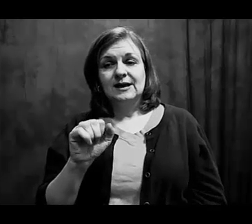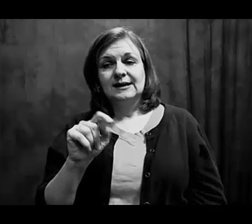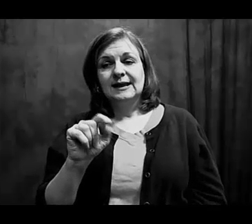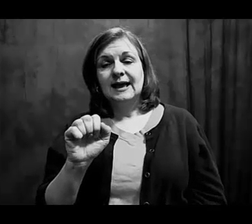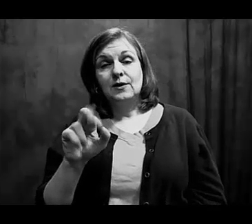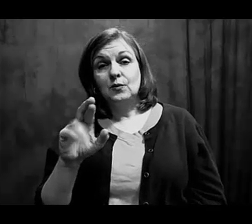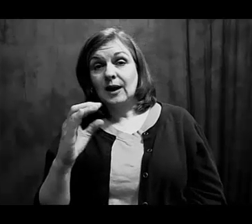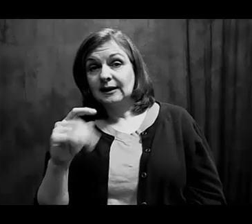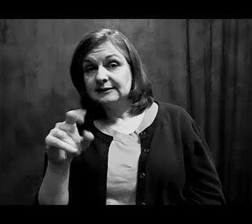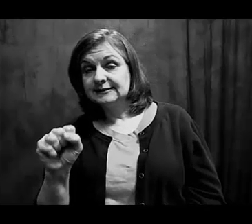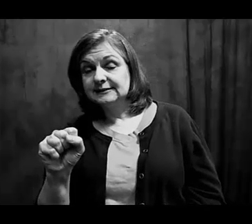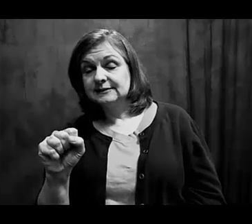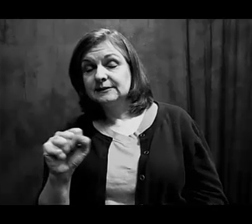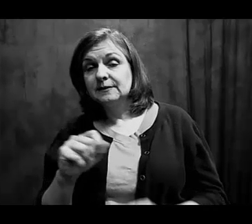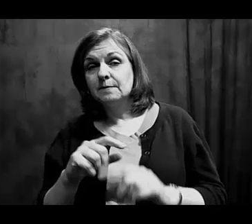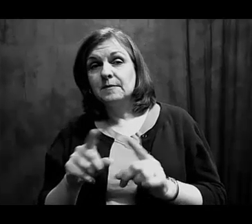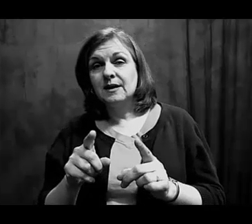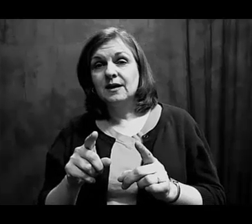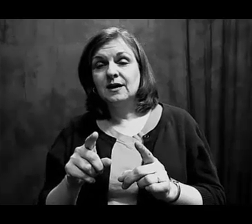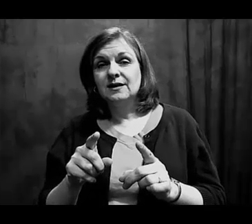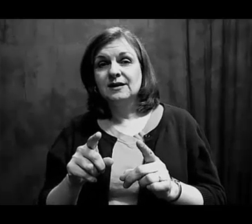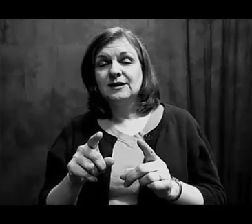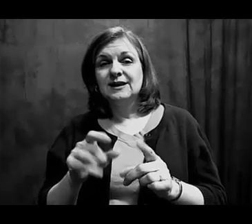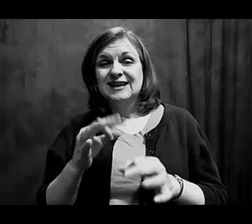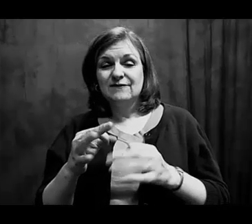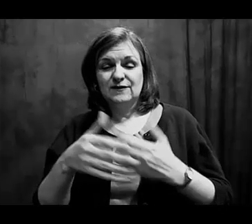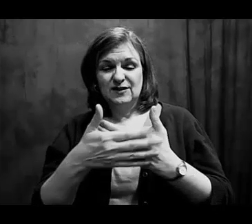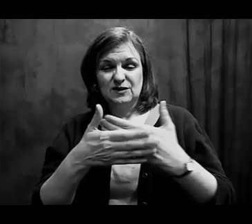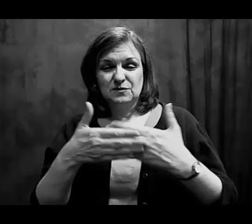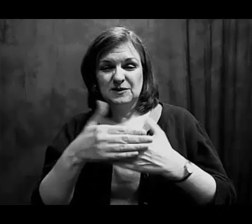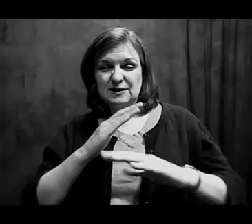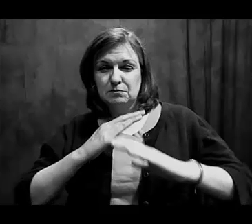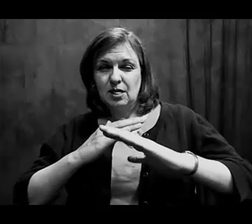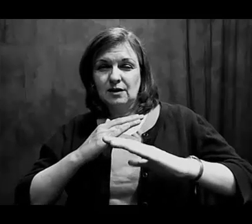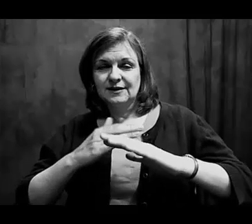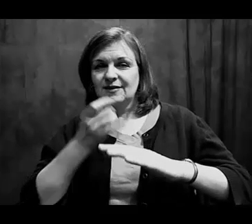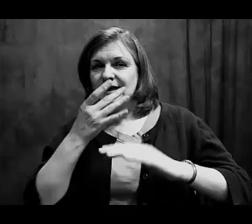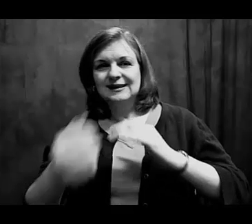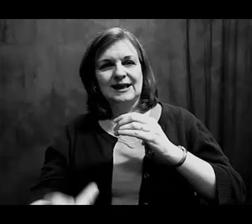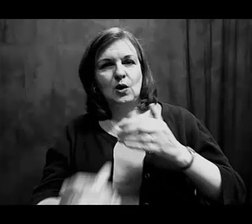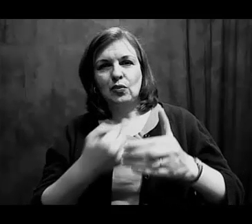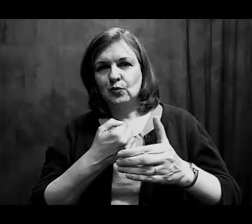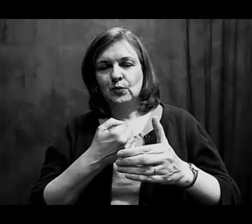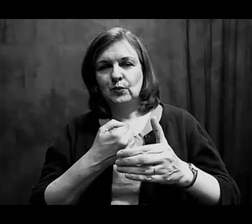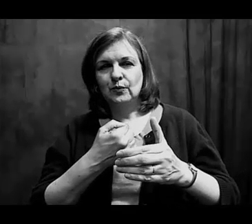your ability to get that light clearly through your eye - and remember we said this is the